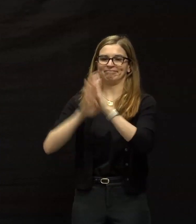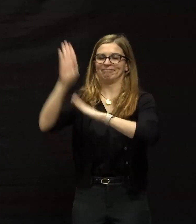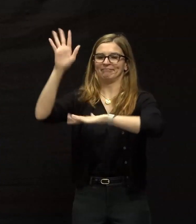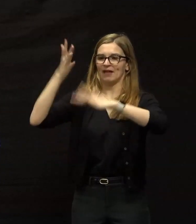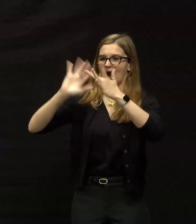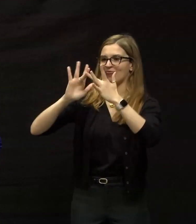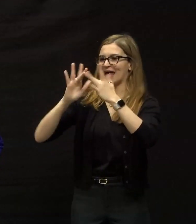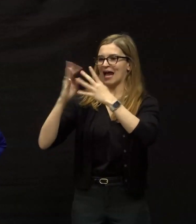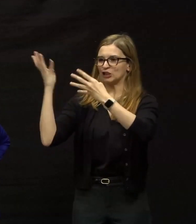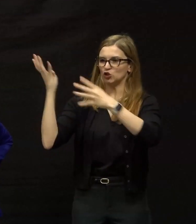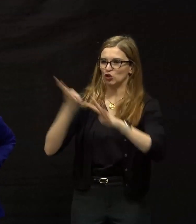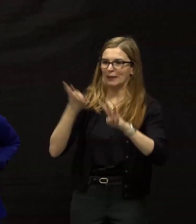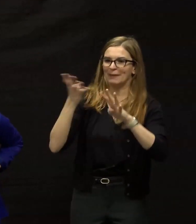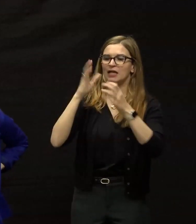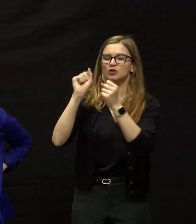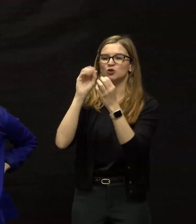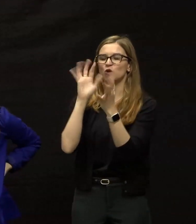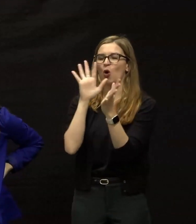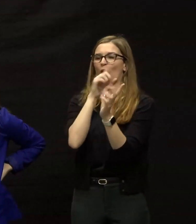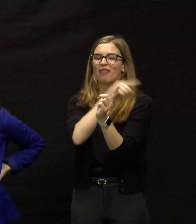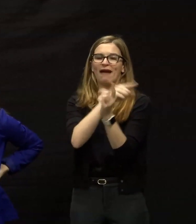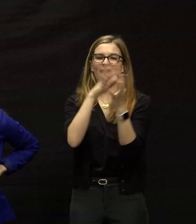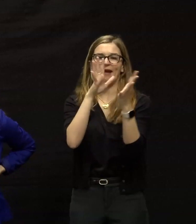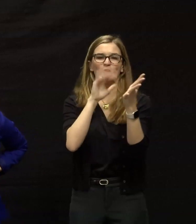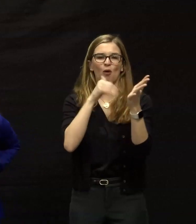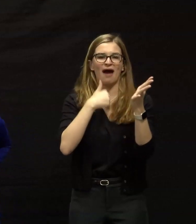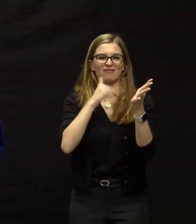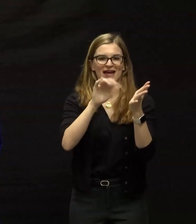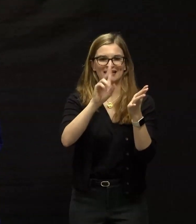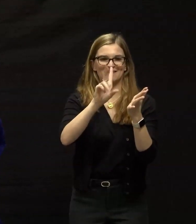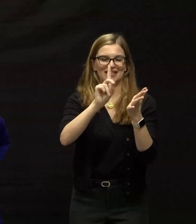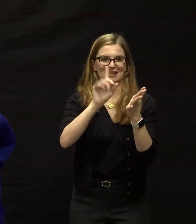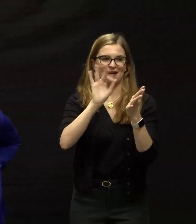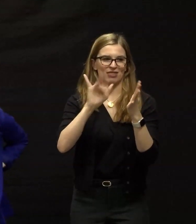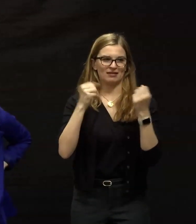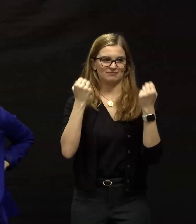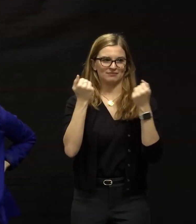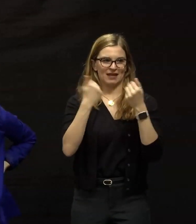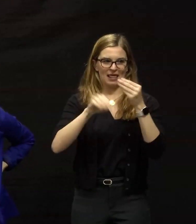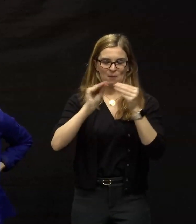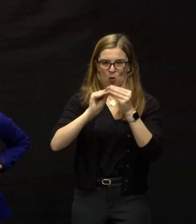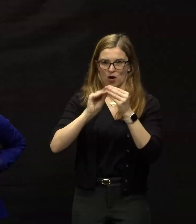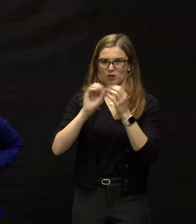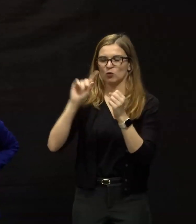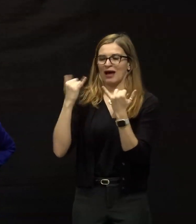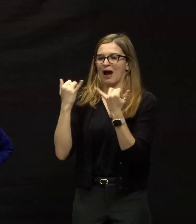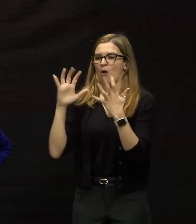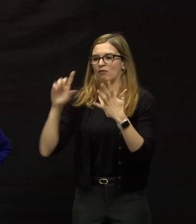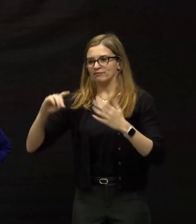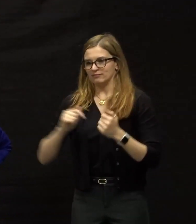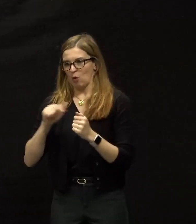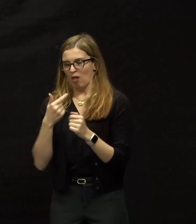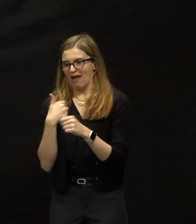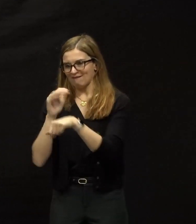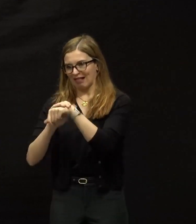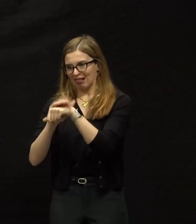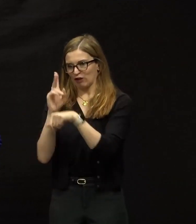This was before everything was online and we had streaming and that type of thing, so there's a DVD that's in ASL.